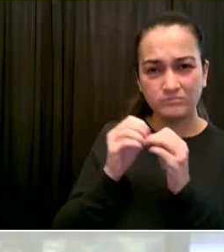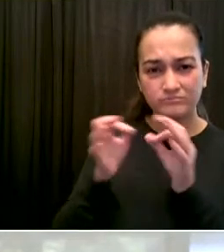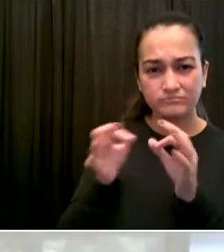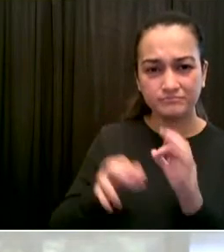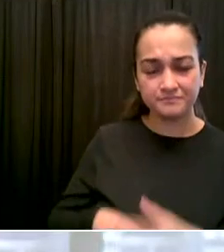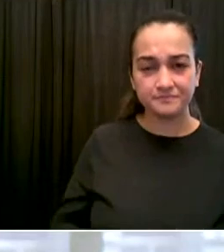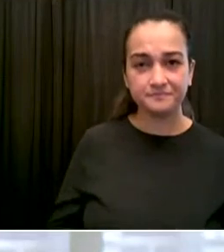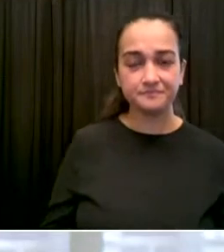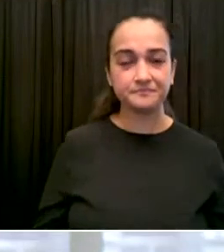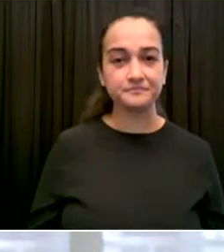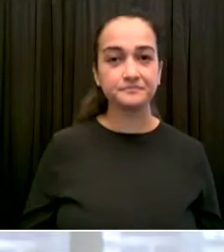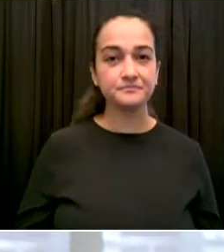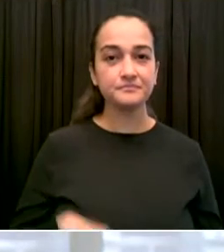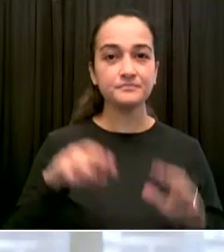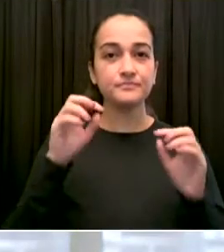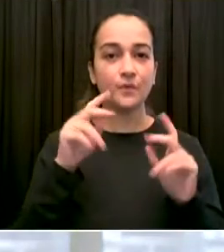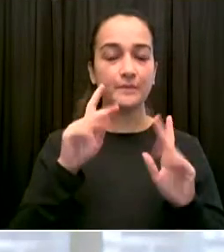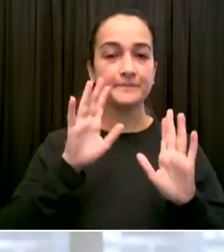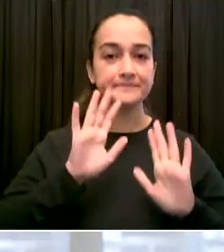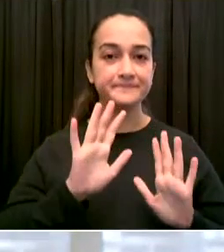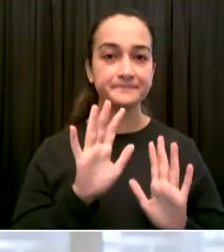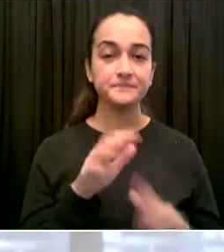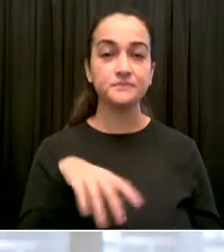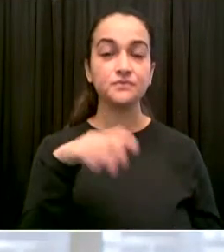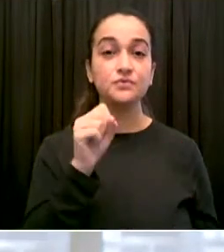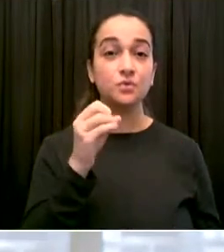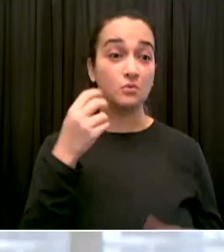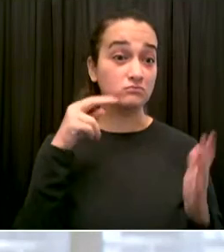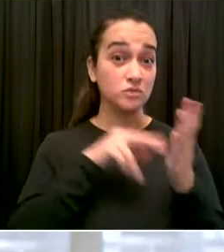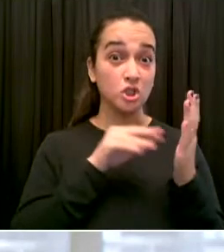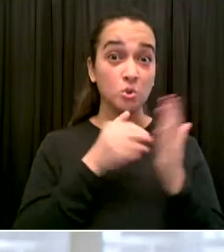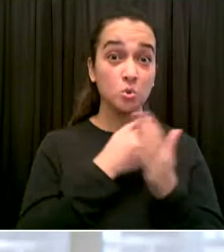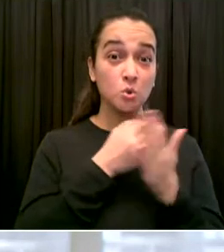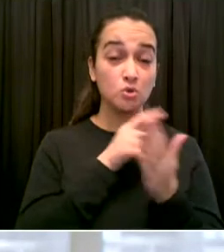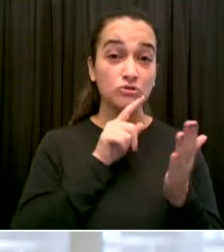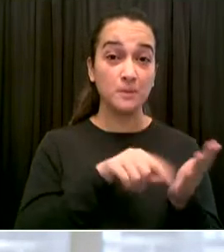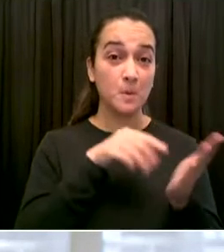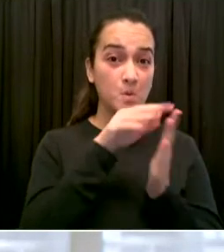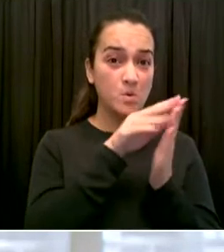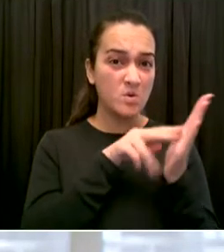TO GO HOME IF NOT VACCINATED, VERSUS THINGS THAT WERE OTHER REALITIES THAT DIDN'T INVOLVE THE CLASSROOM CLOSURE.